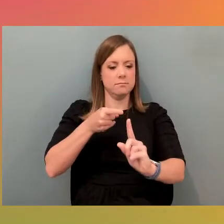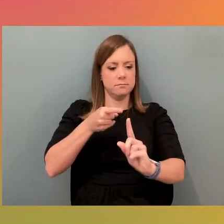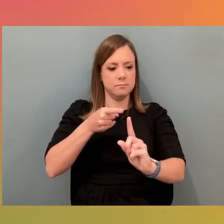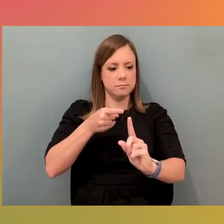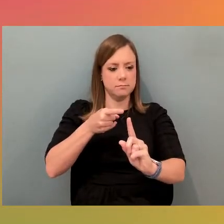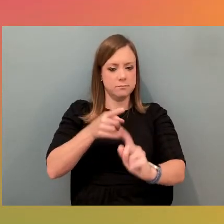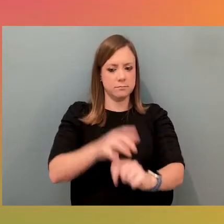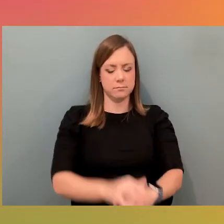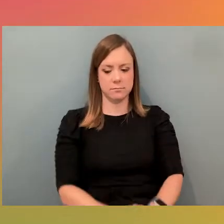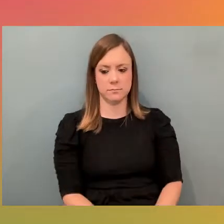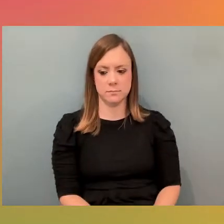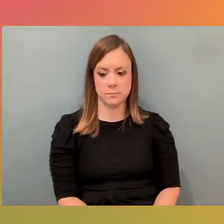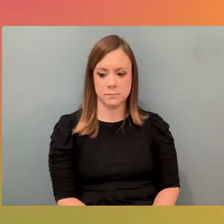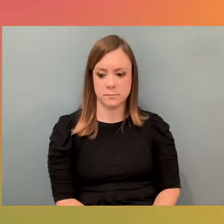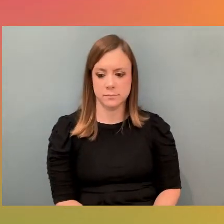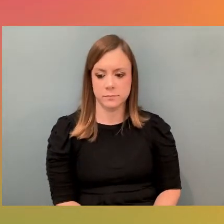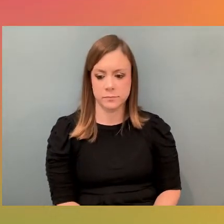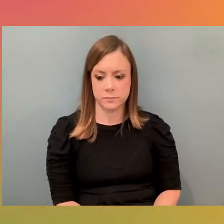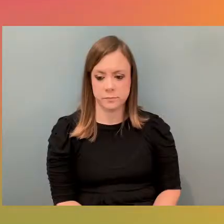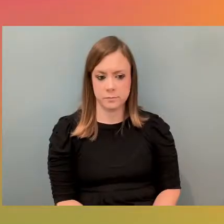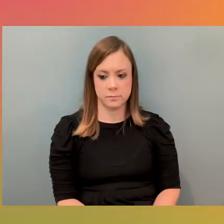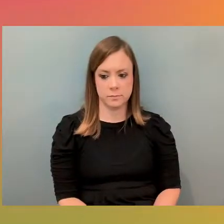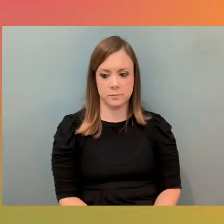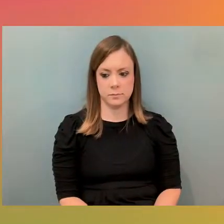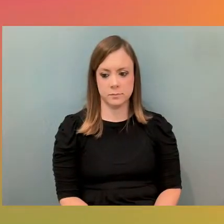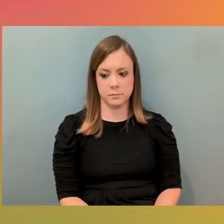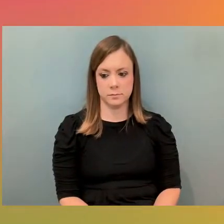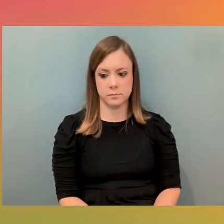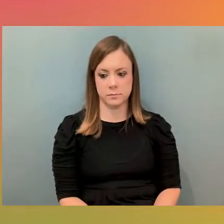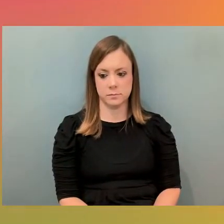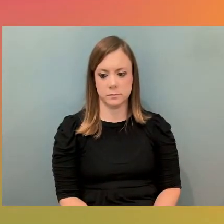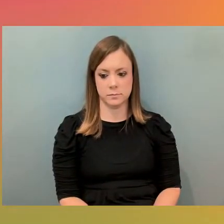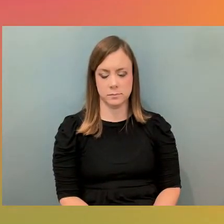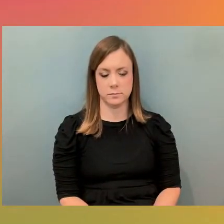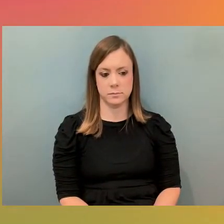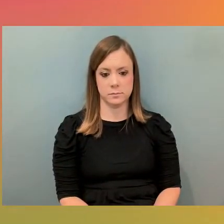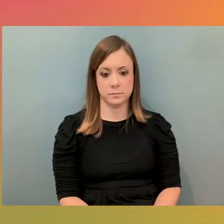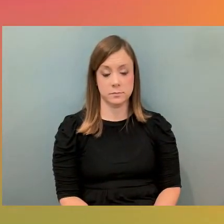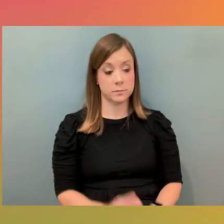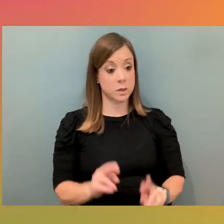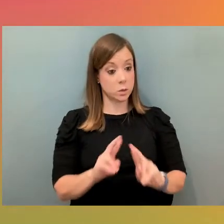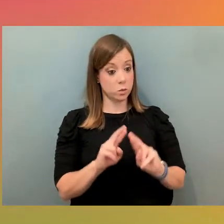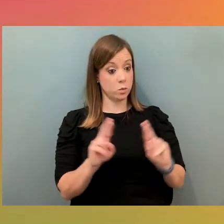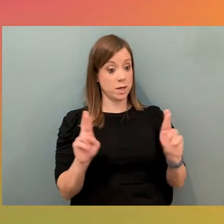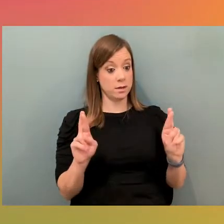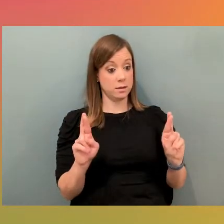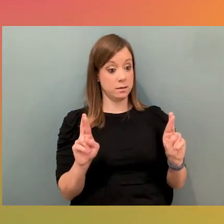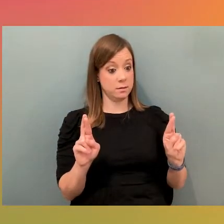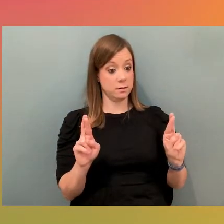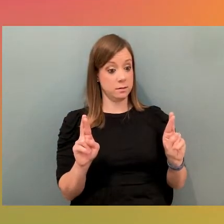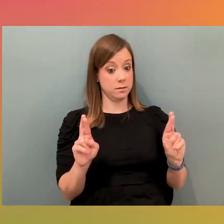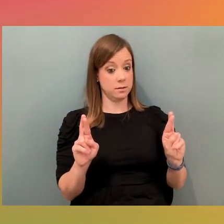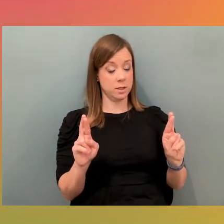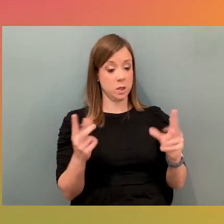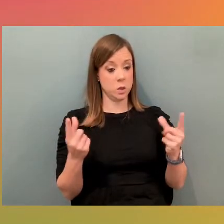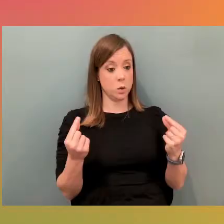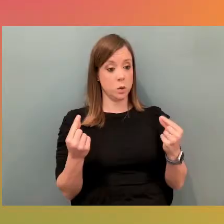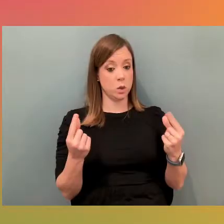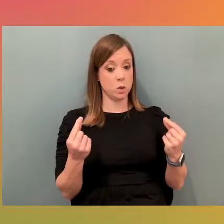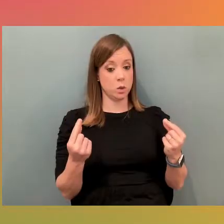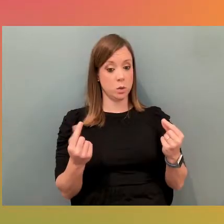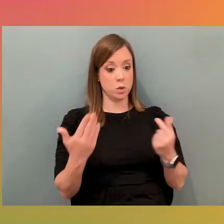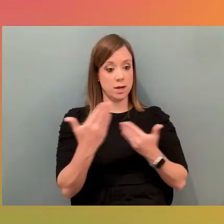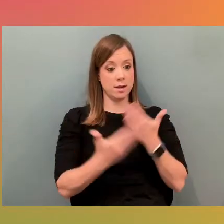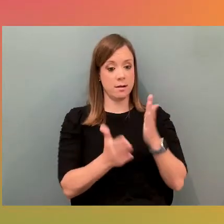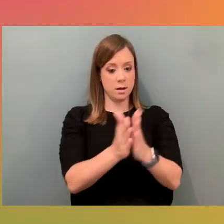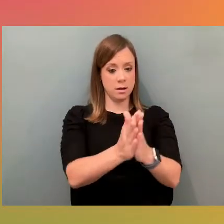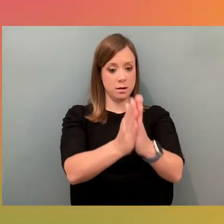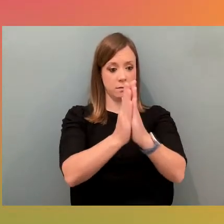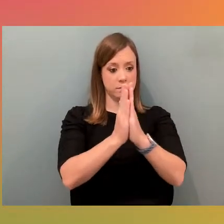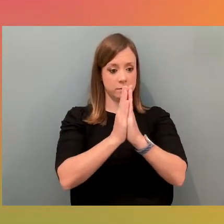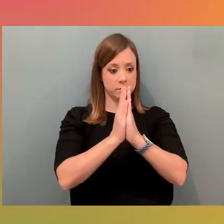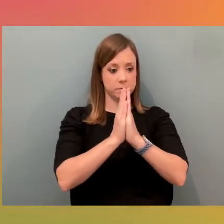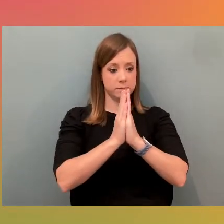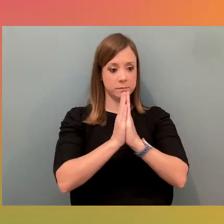FEW MORE MOMENTS.